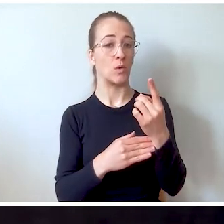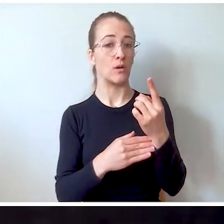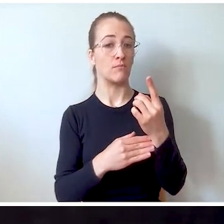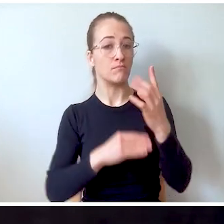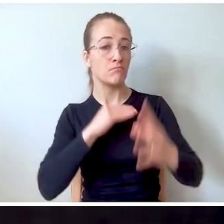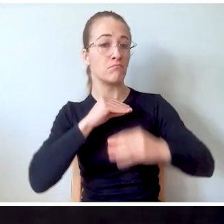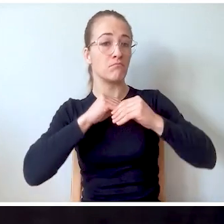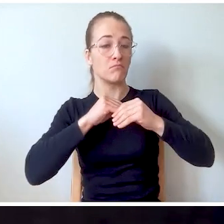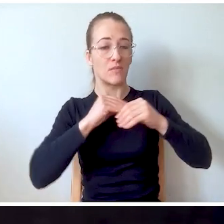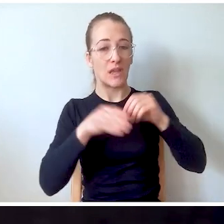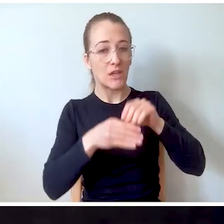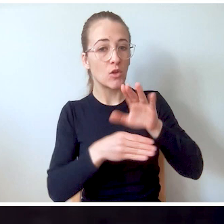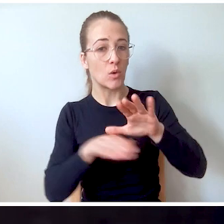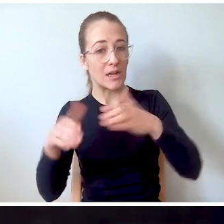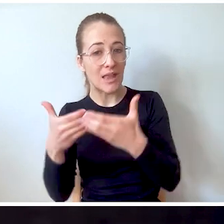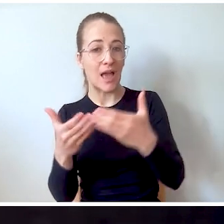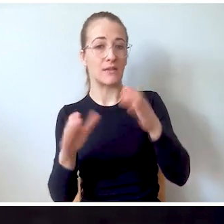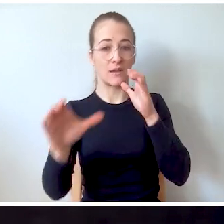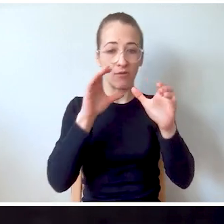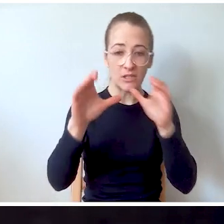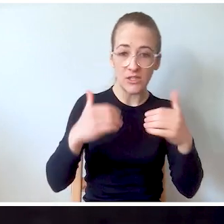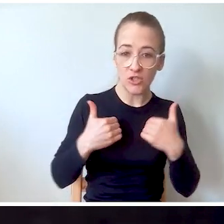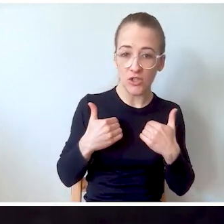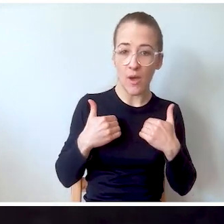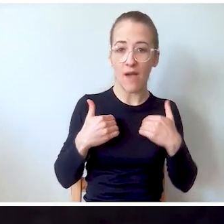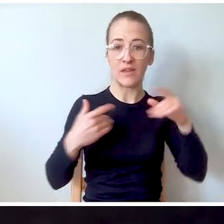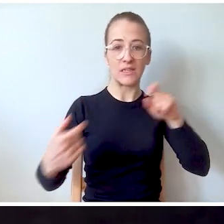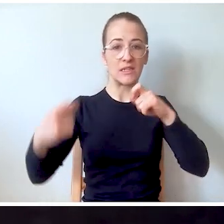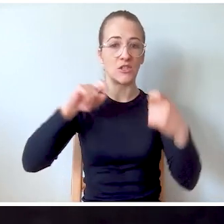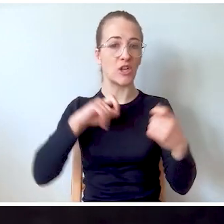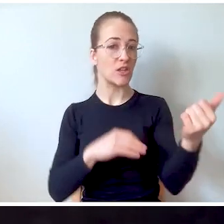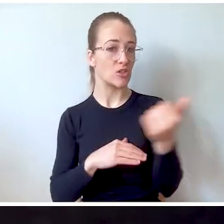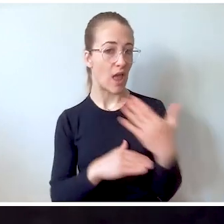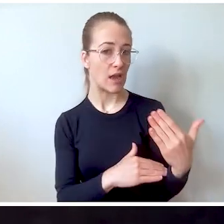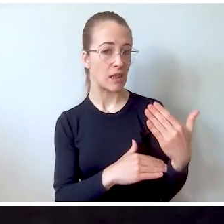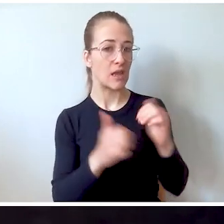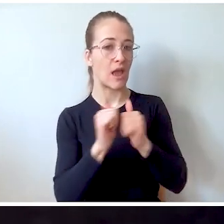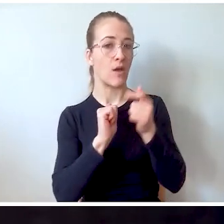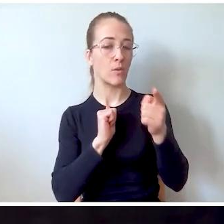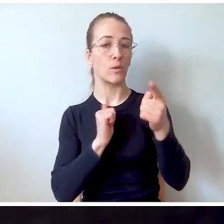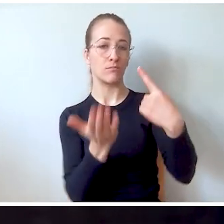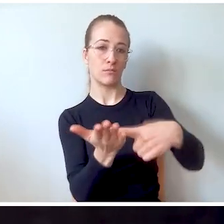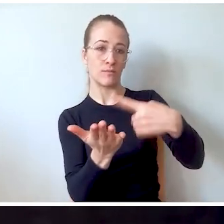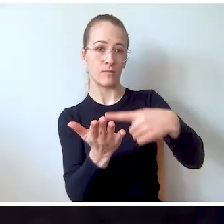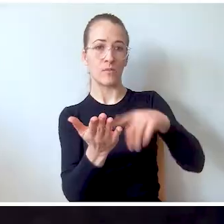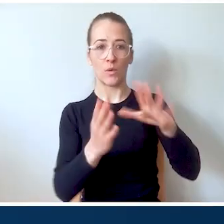whether it's your classes or in conversations that you have? Did it change anything in the way you were delivering your message?